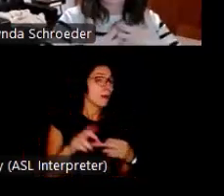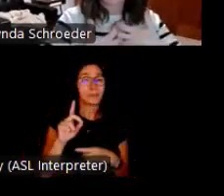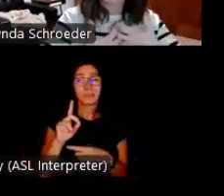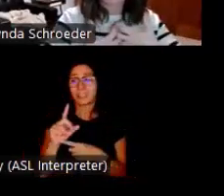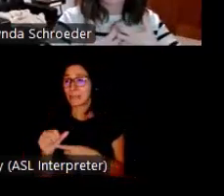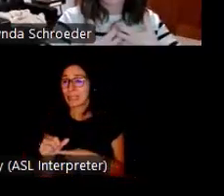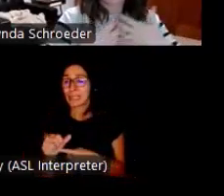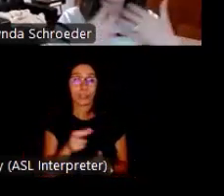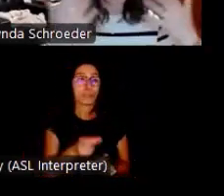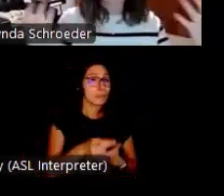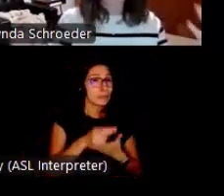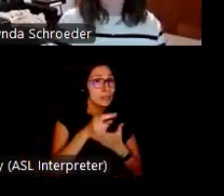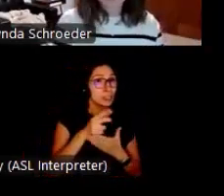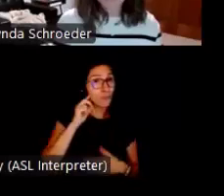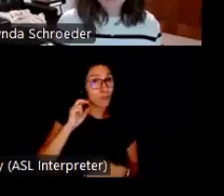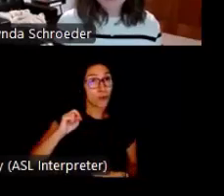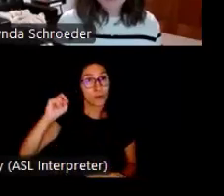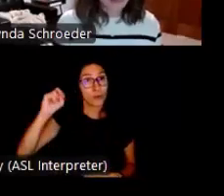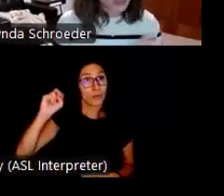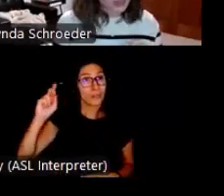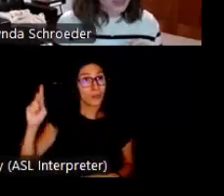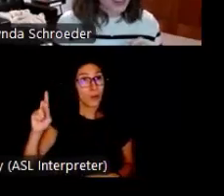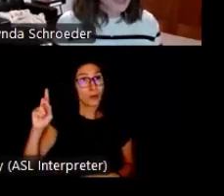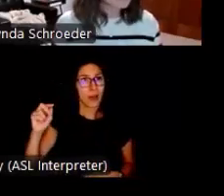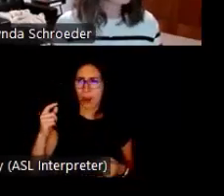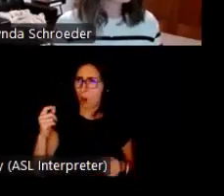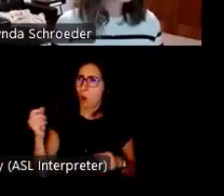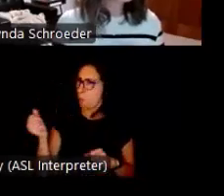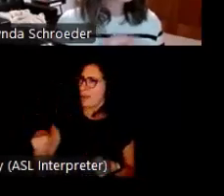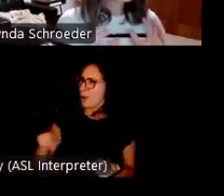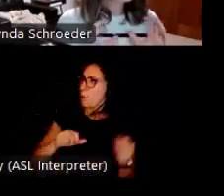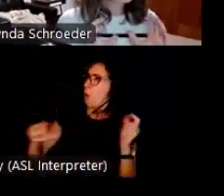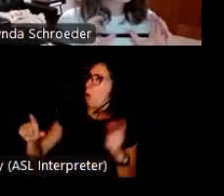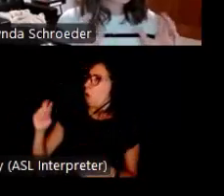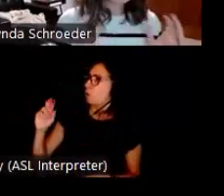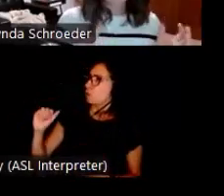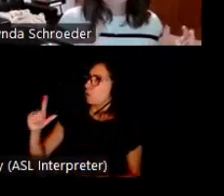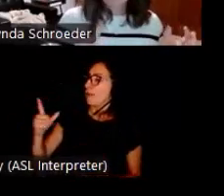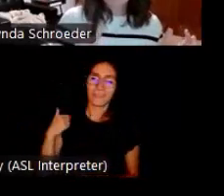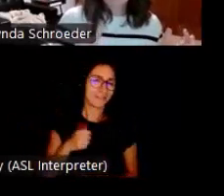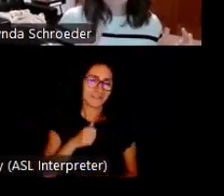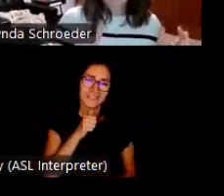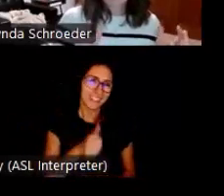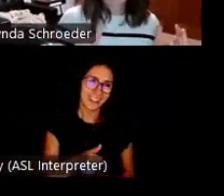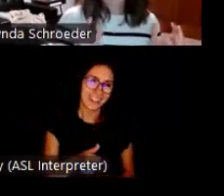as if we are all rural, which we are not. Or maybe you're actually focusing your work